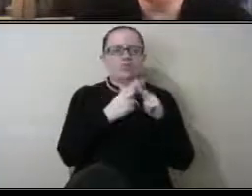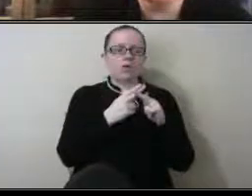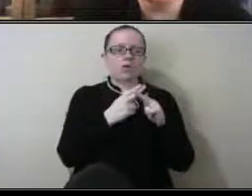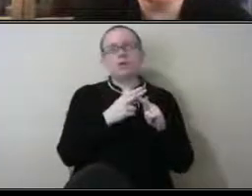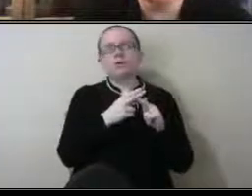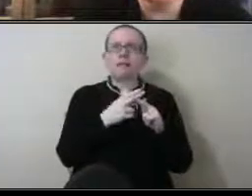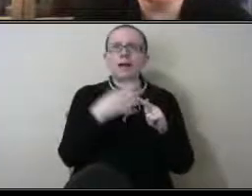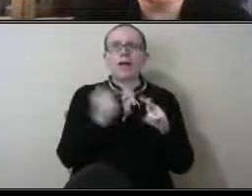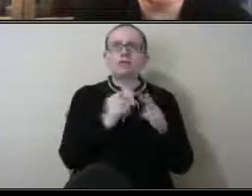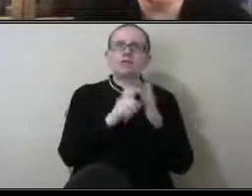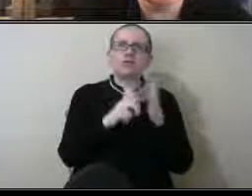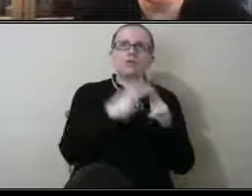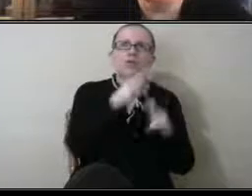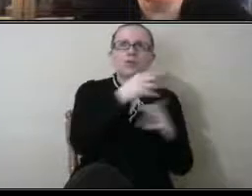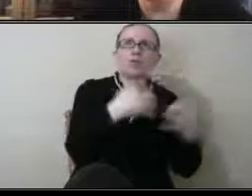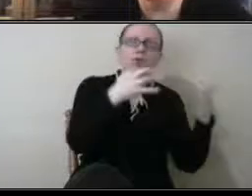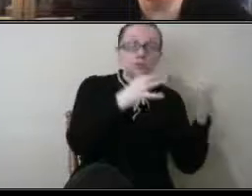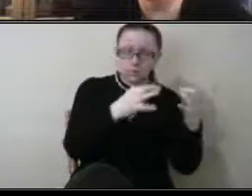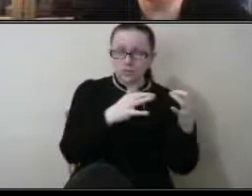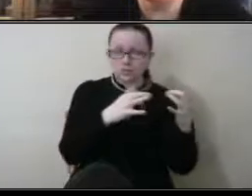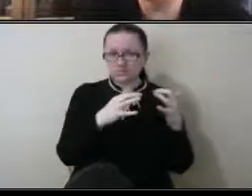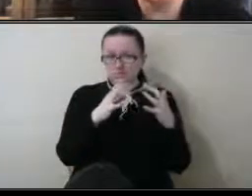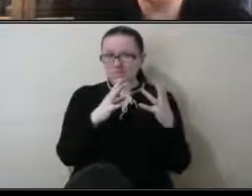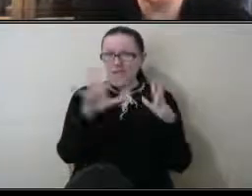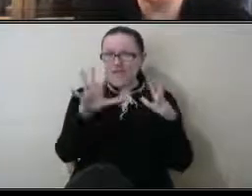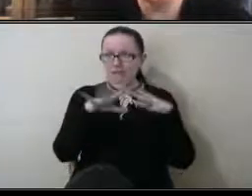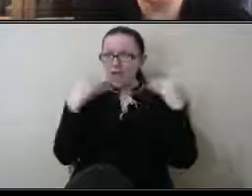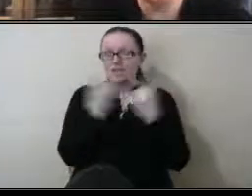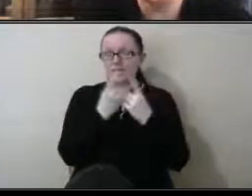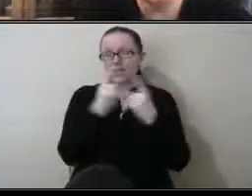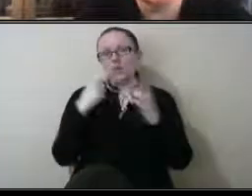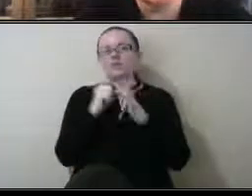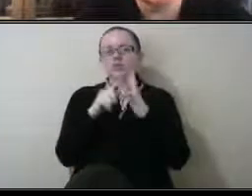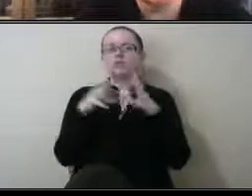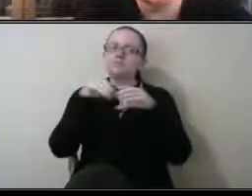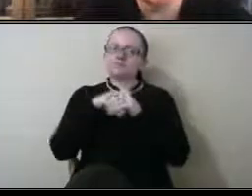person within the organization which is something we've always tried to do is is embed the idea of